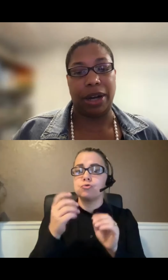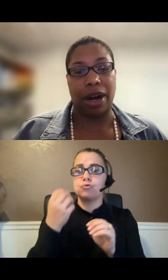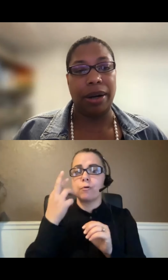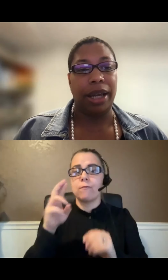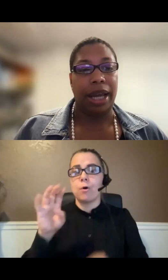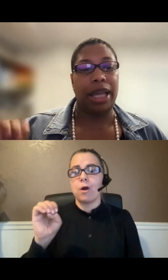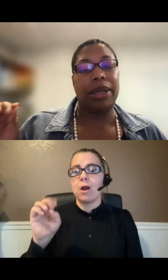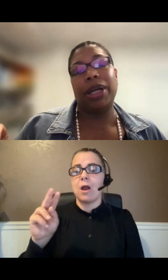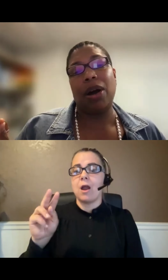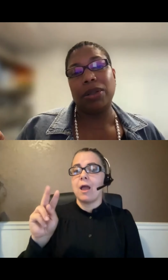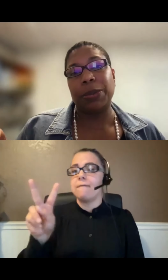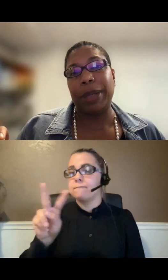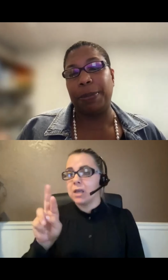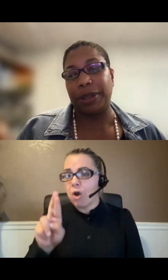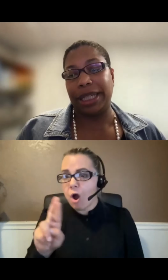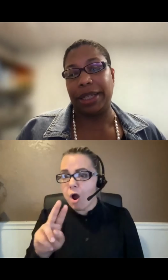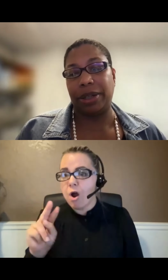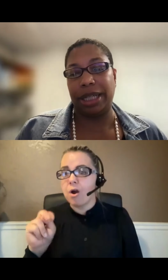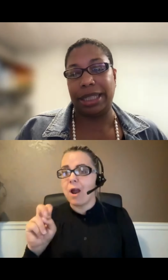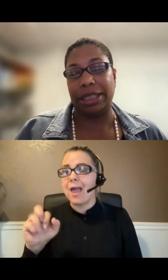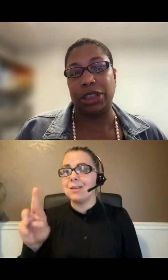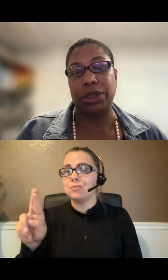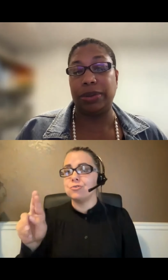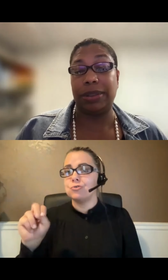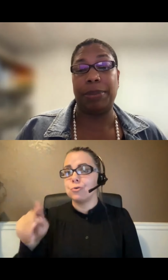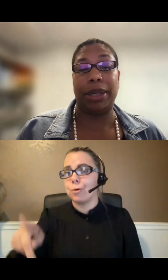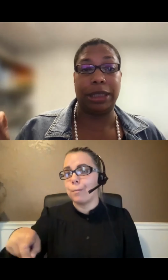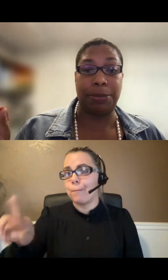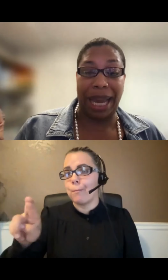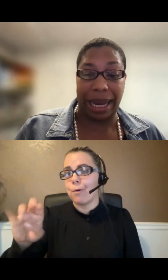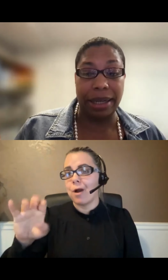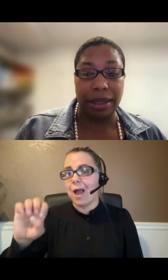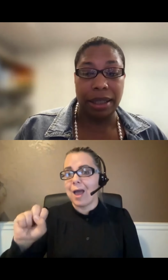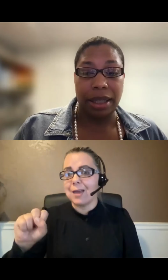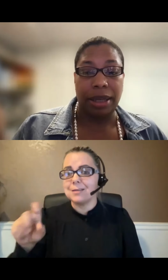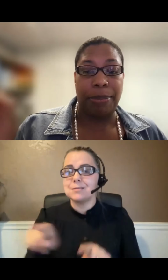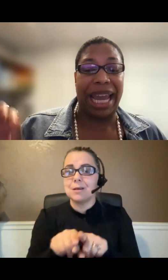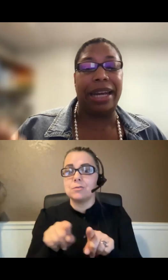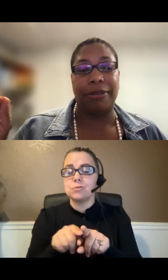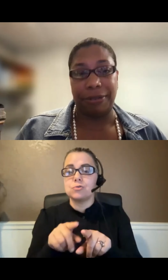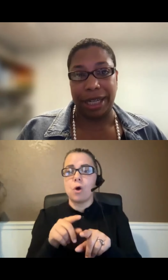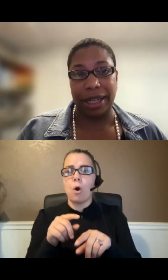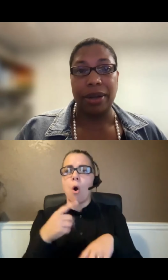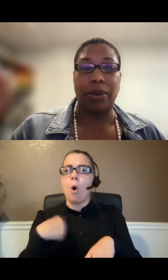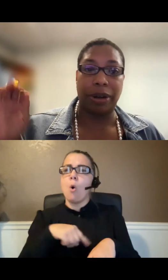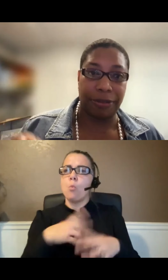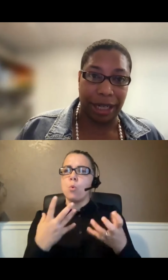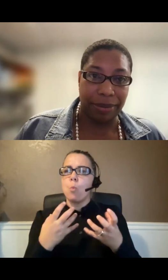VR and then we also paid particular attention on if something was paid. Paid and free or free.